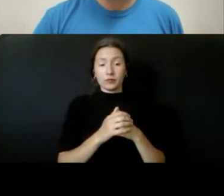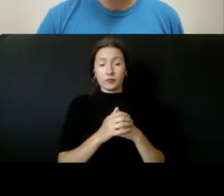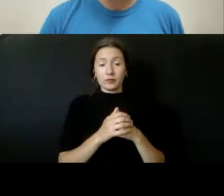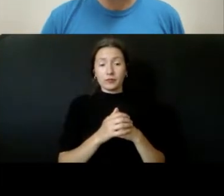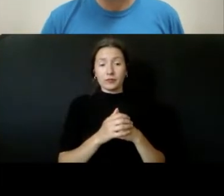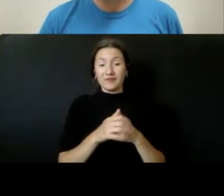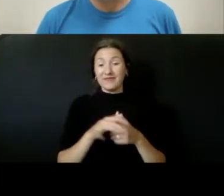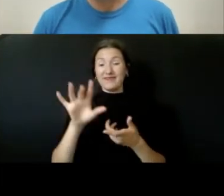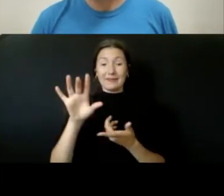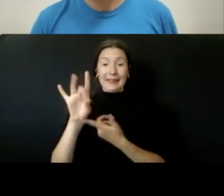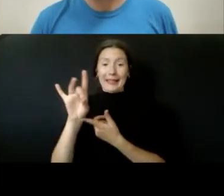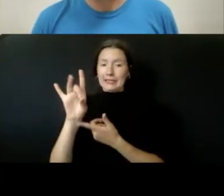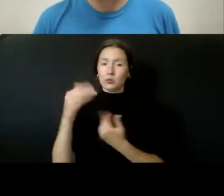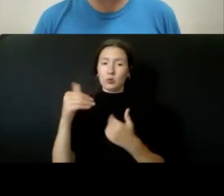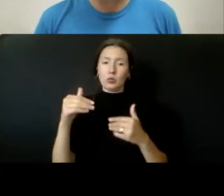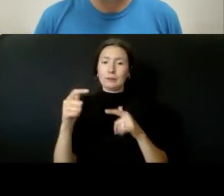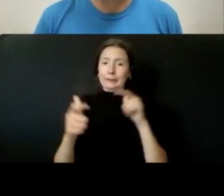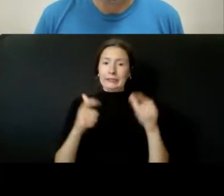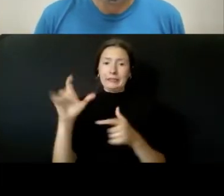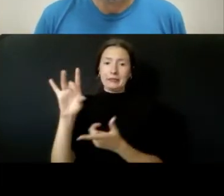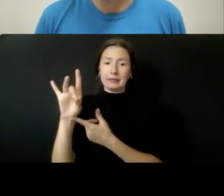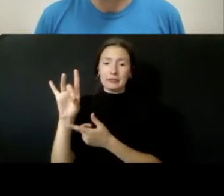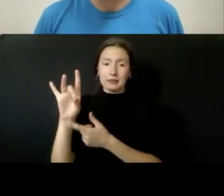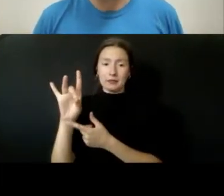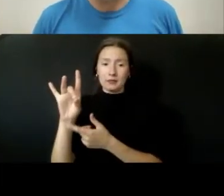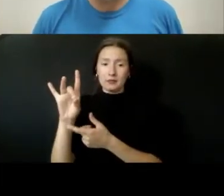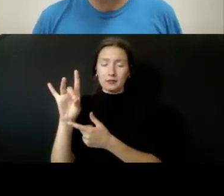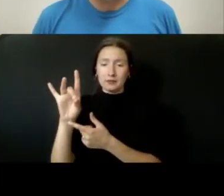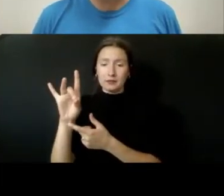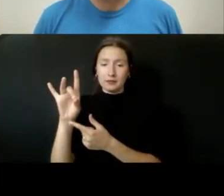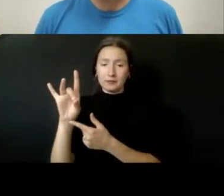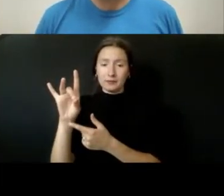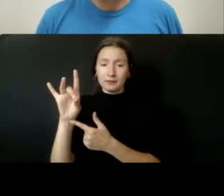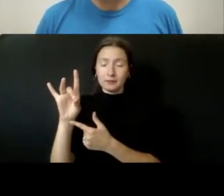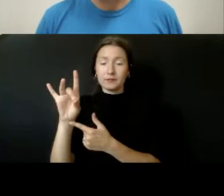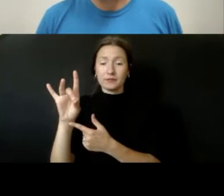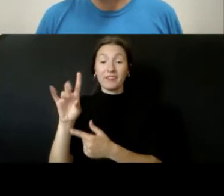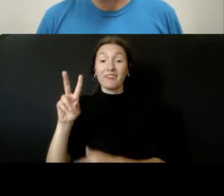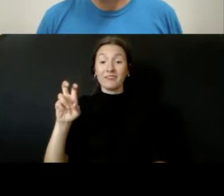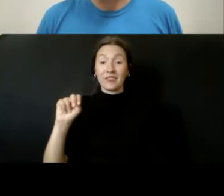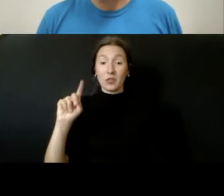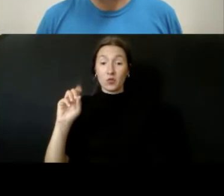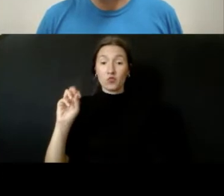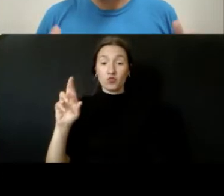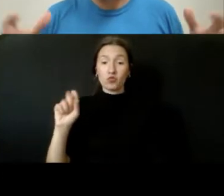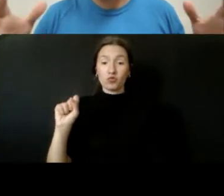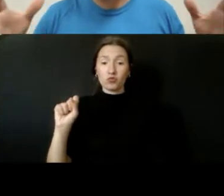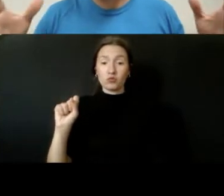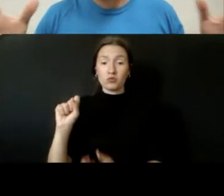have in our industry we have to we have a very small really set of vendors um there's a whole